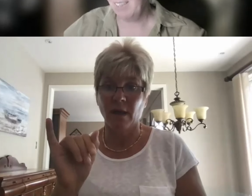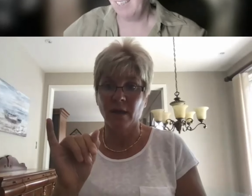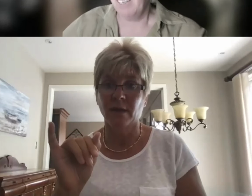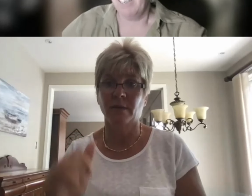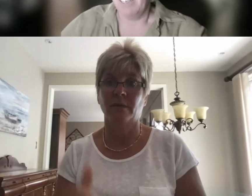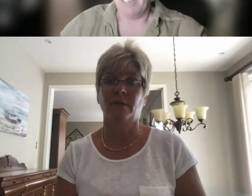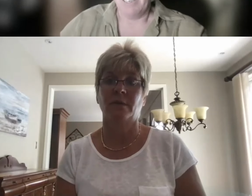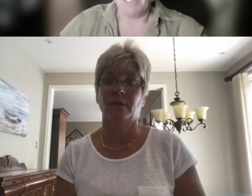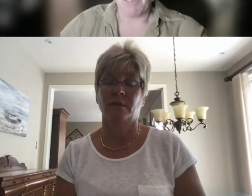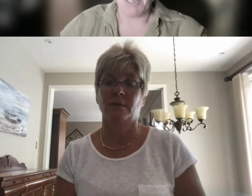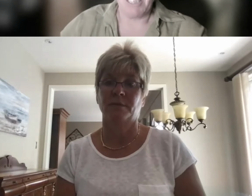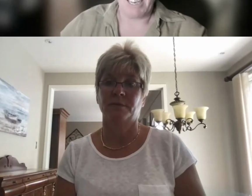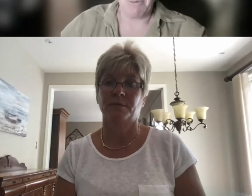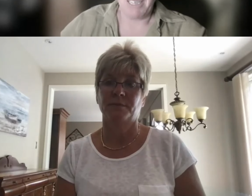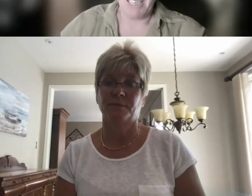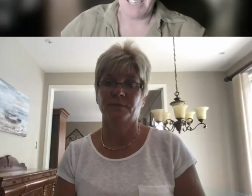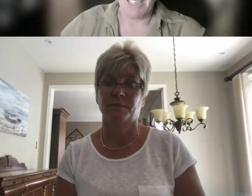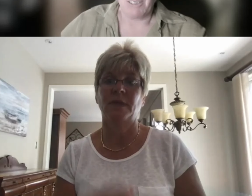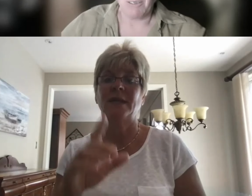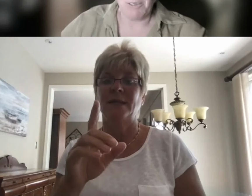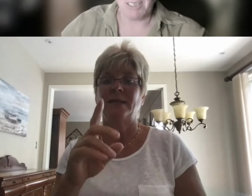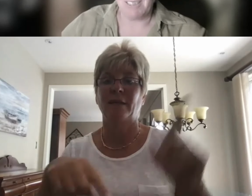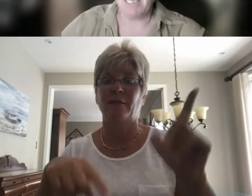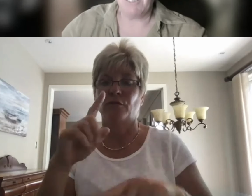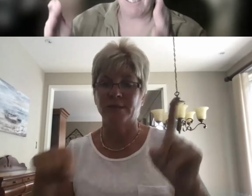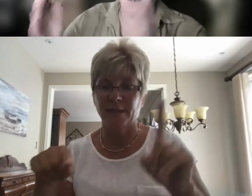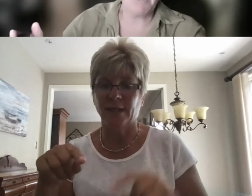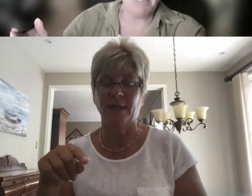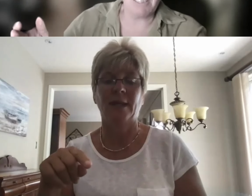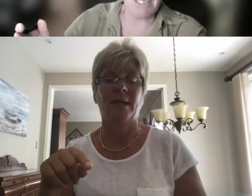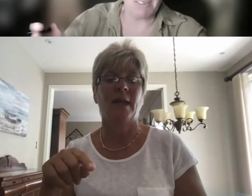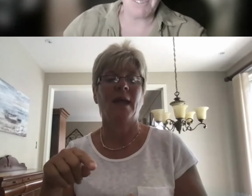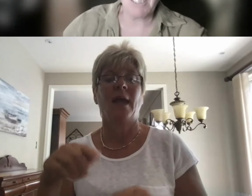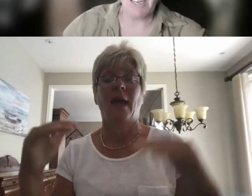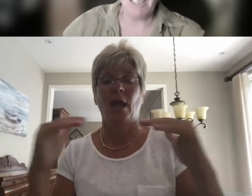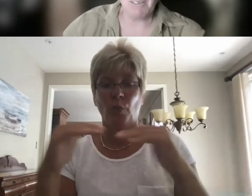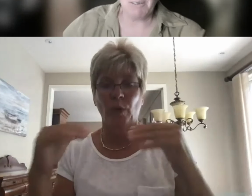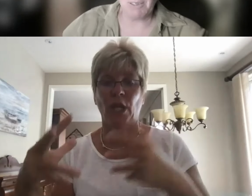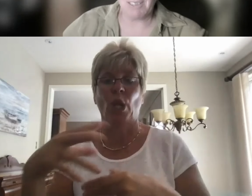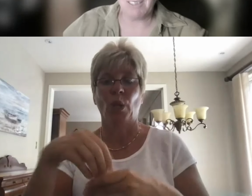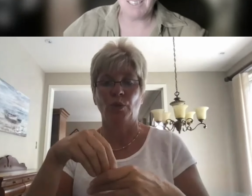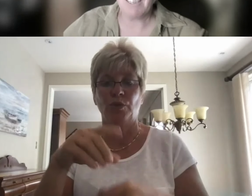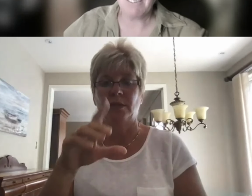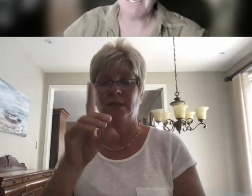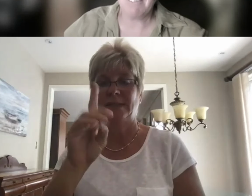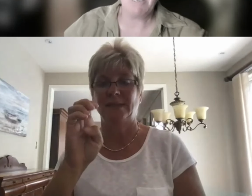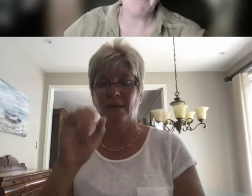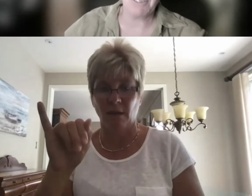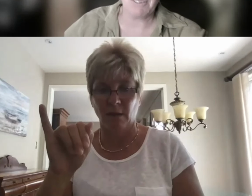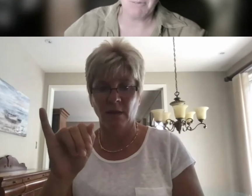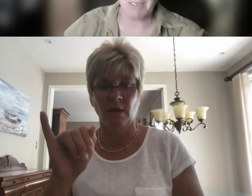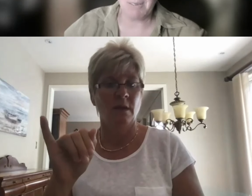diversity, equity, and inclusion is often this siloed effort within